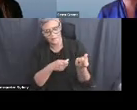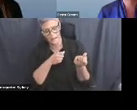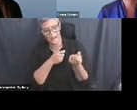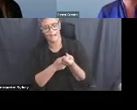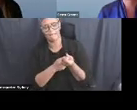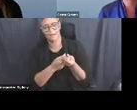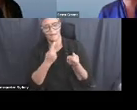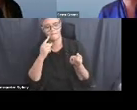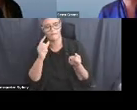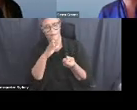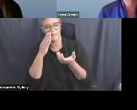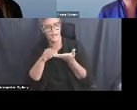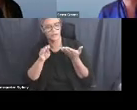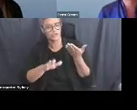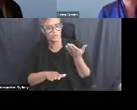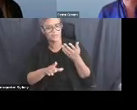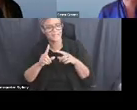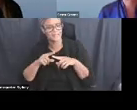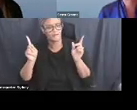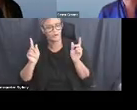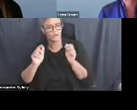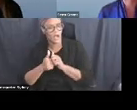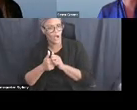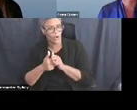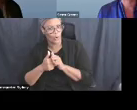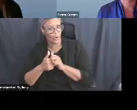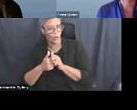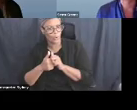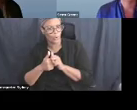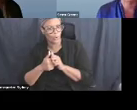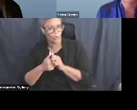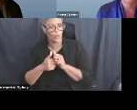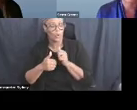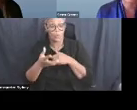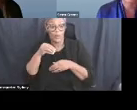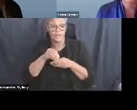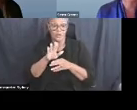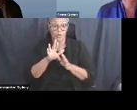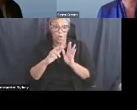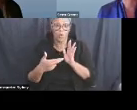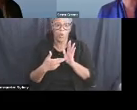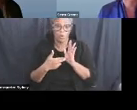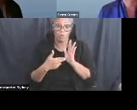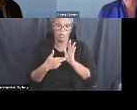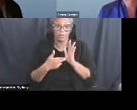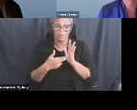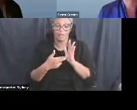within your role, your sphere of influence, and how will you ensure that change lasts?